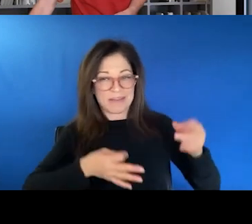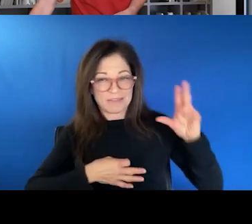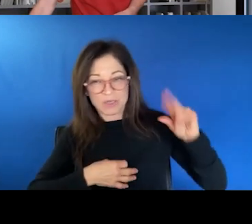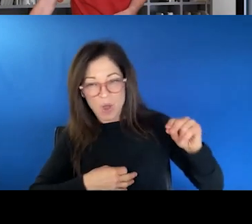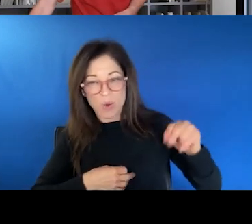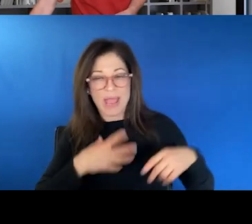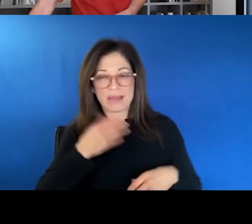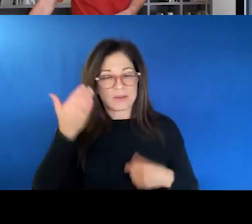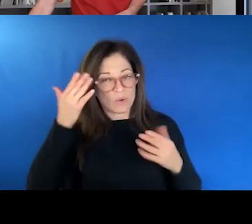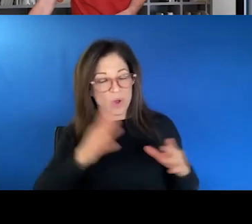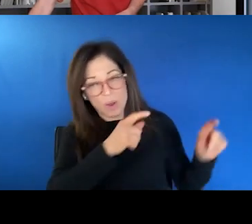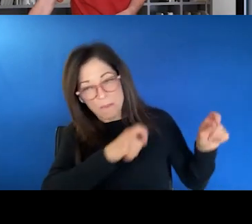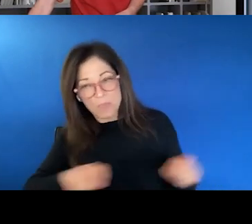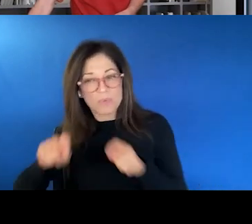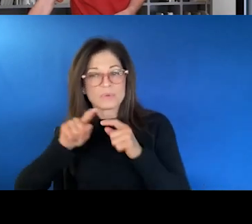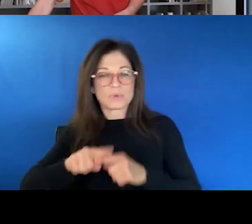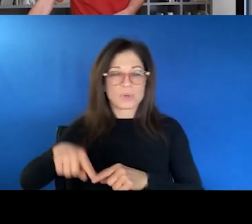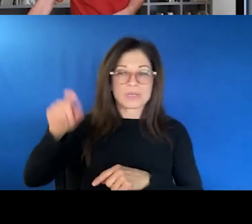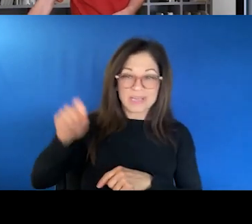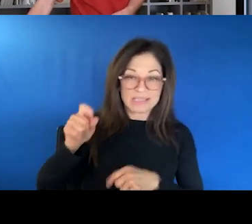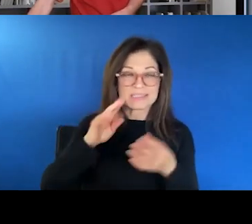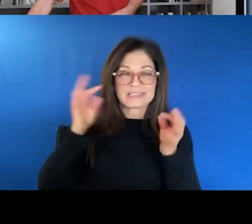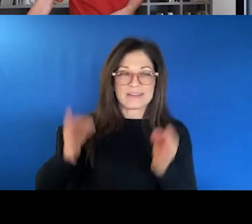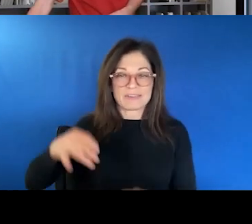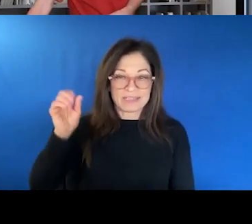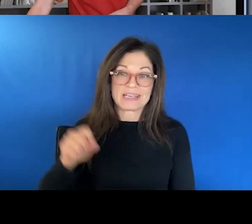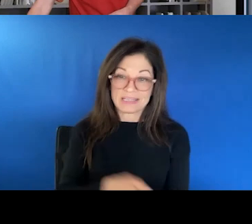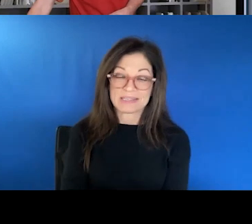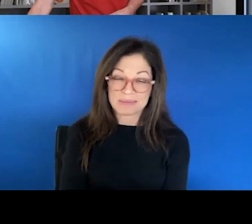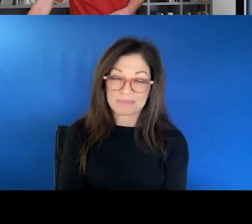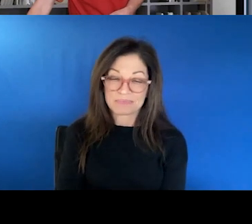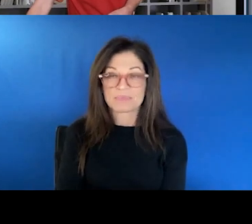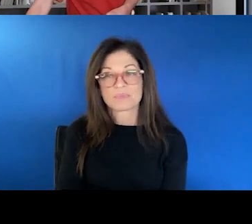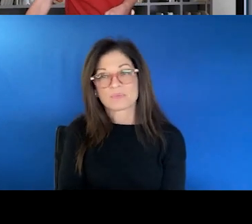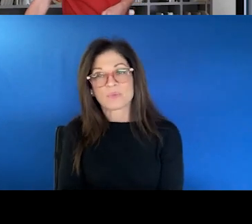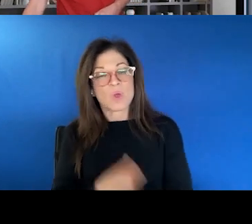THE YES AND DEFINITELY YES. WE STARTED AT A BASELINE OF 2.3.